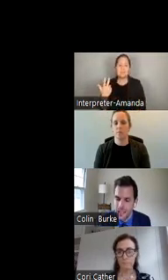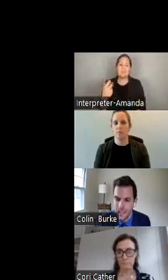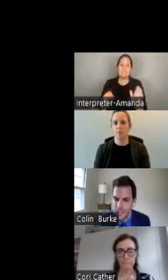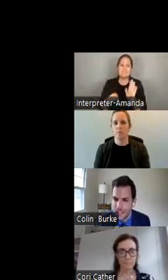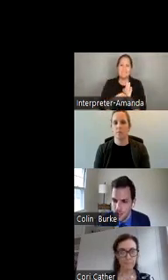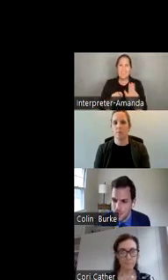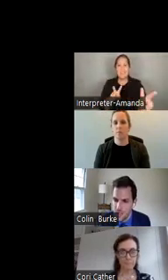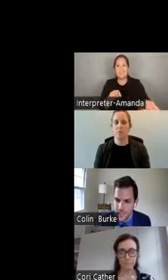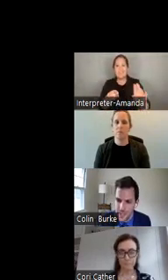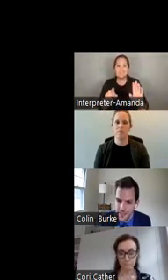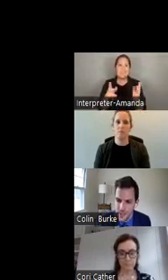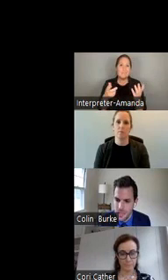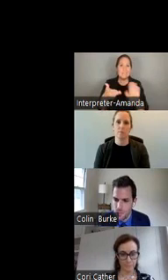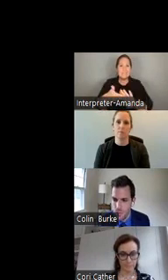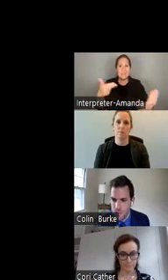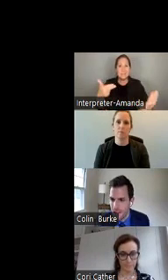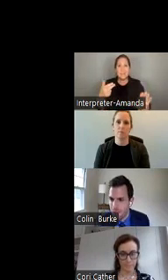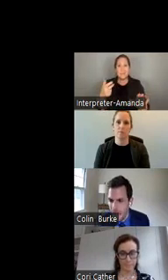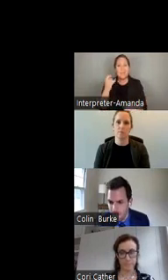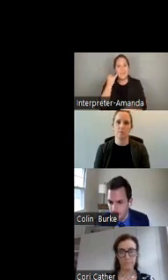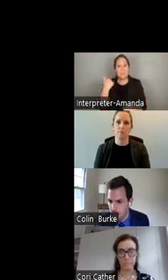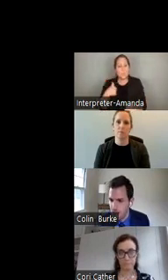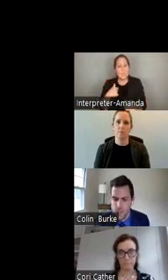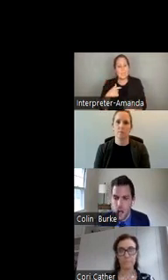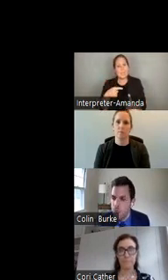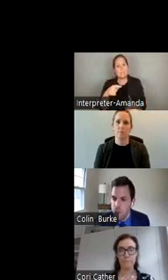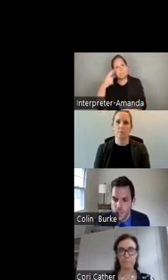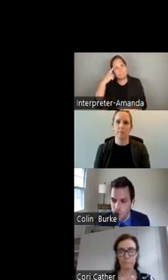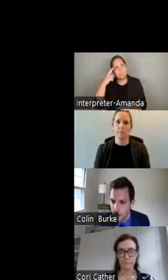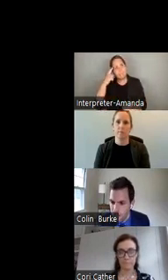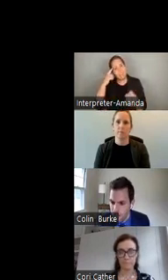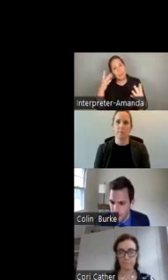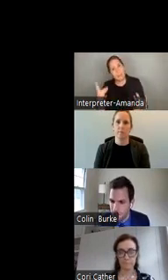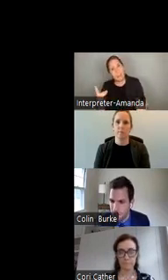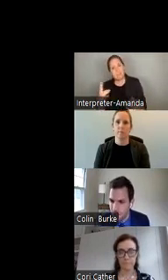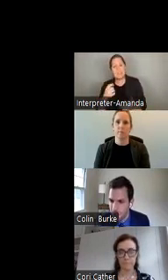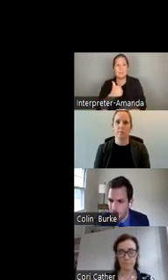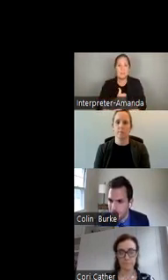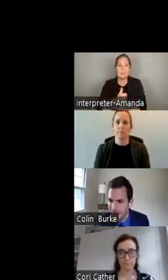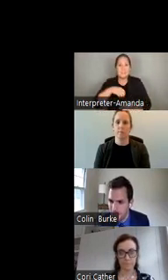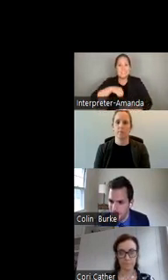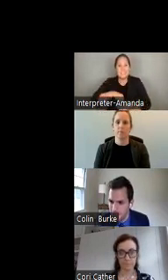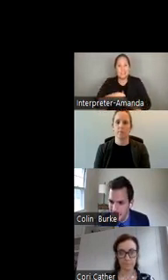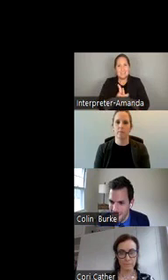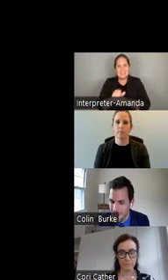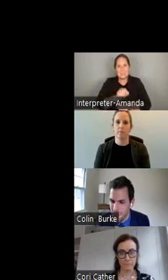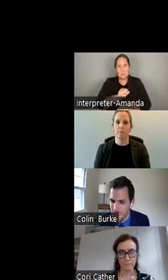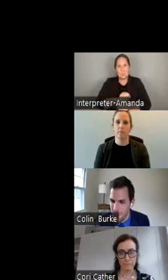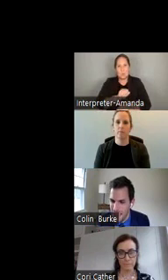like internal resilience skills-based work mindfulness interventions all of which are incredibly important and I'm thoughtful about my colleagues from UMass I know there's been so much